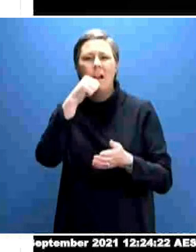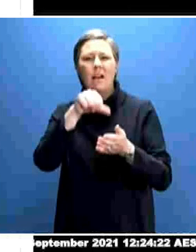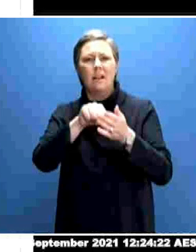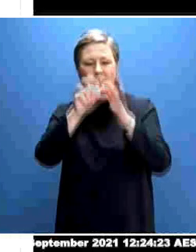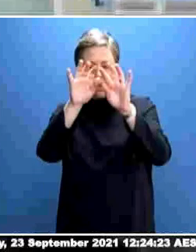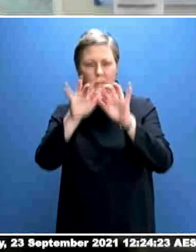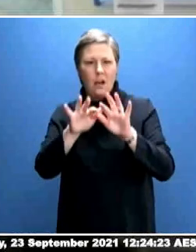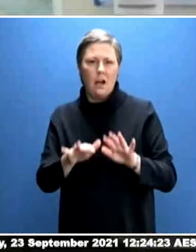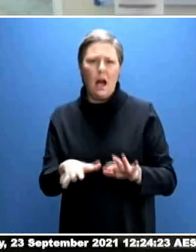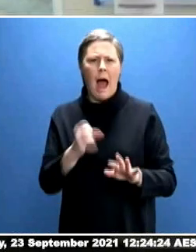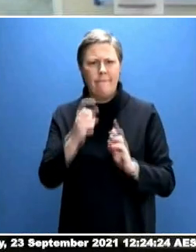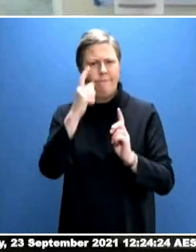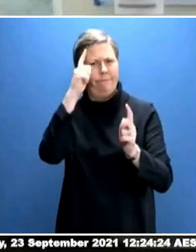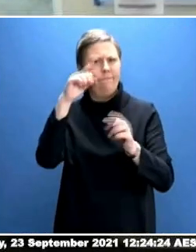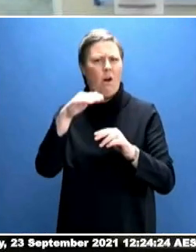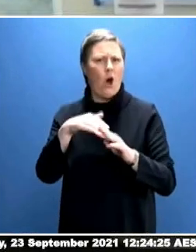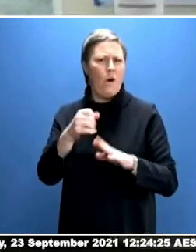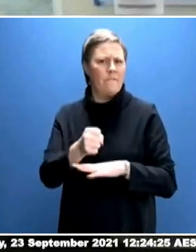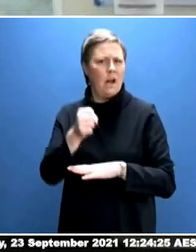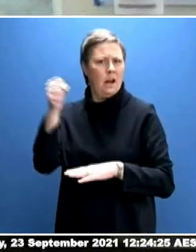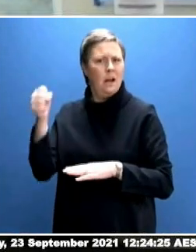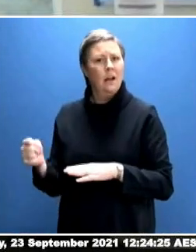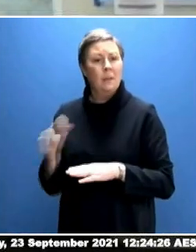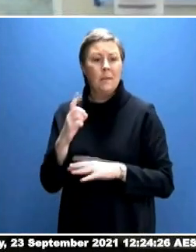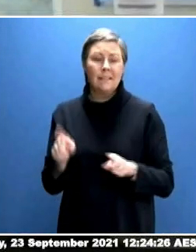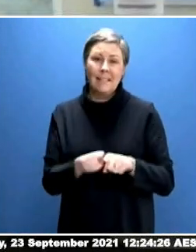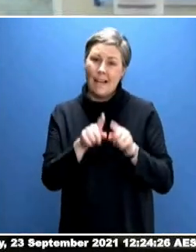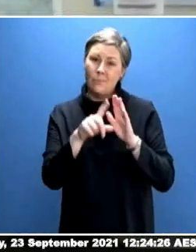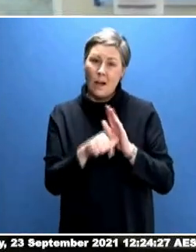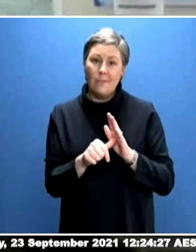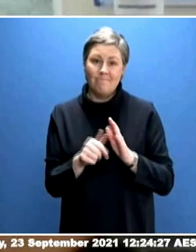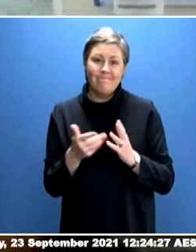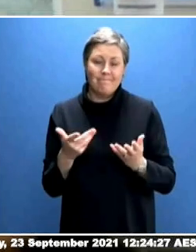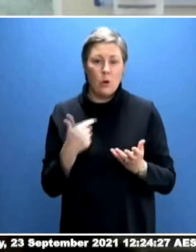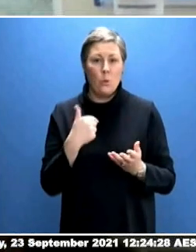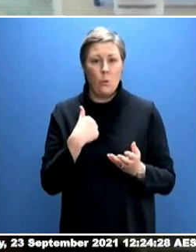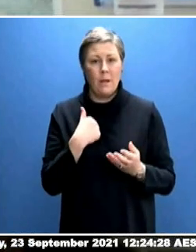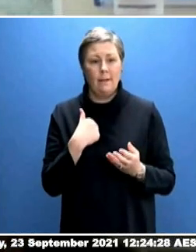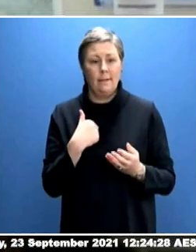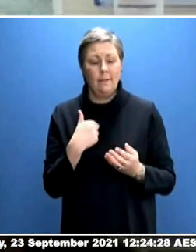but there is also similarly, and without going into detail,